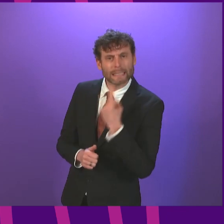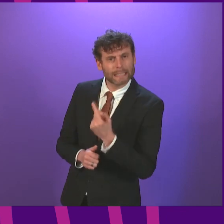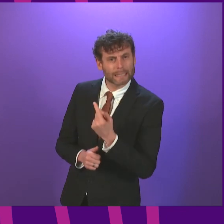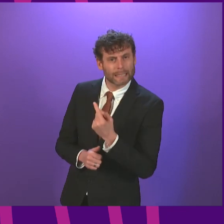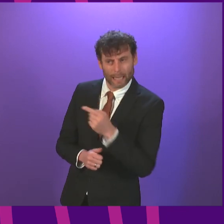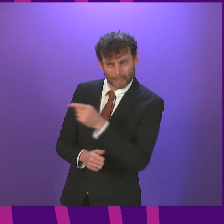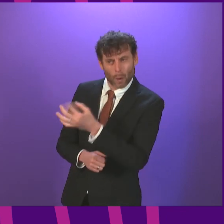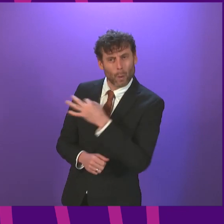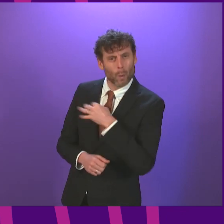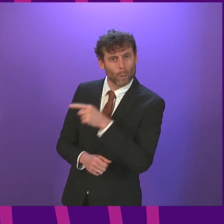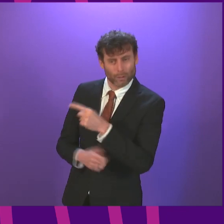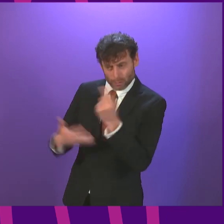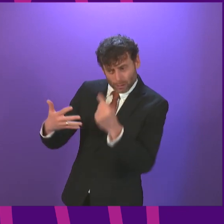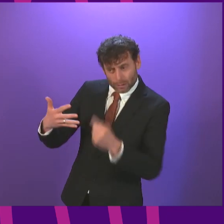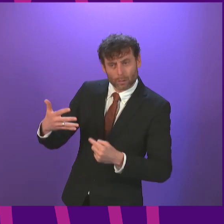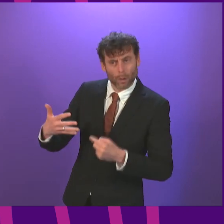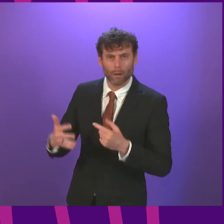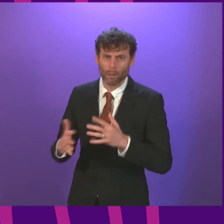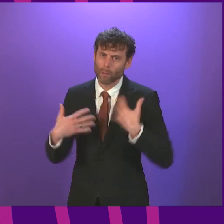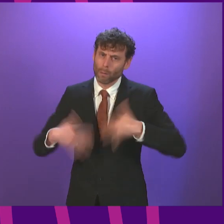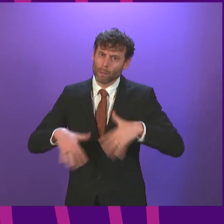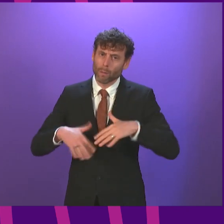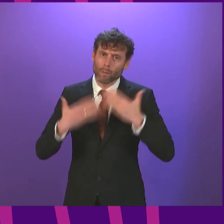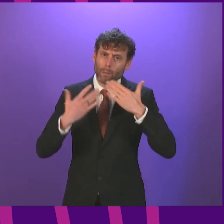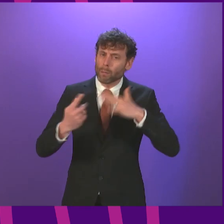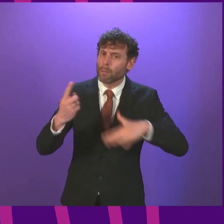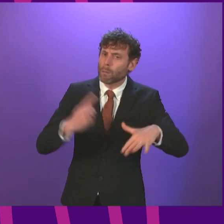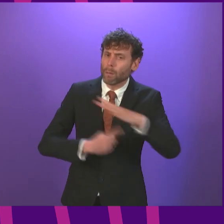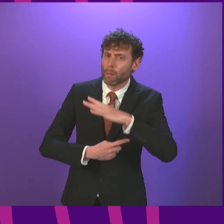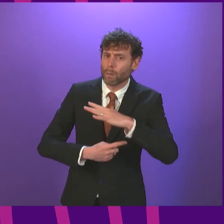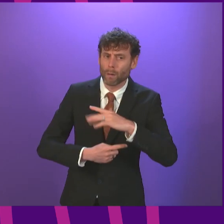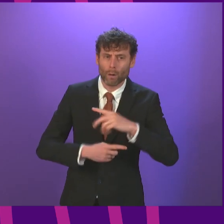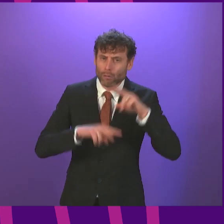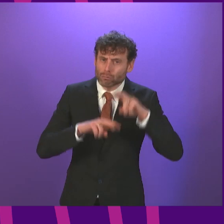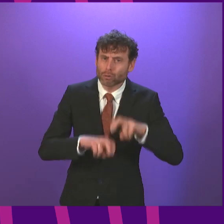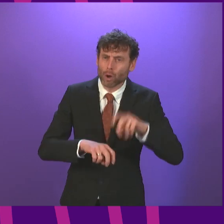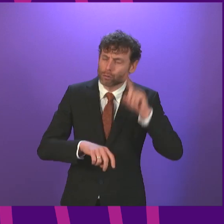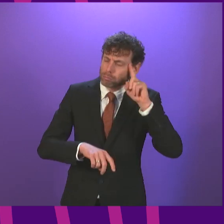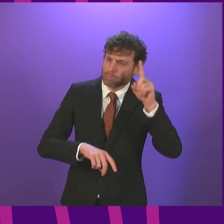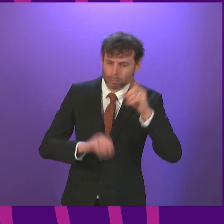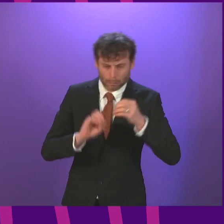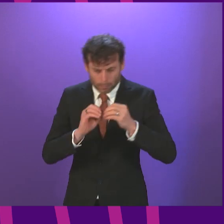Jamie Greene’s question. We owe everybody involved in researching, developing, manufacturing